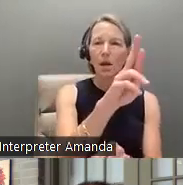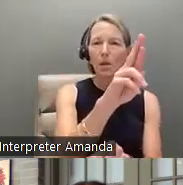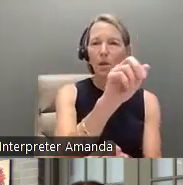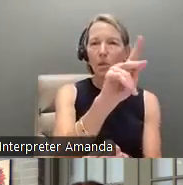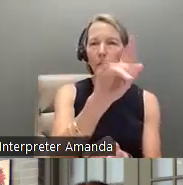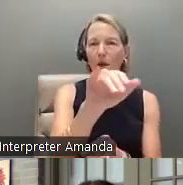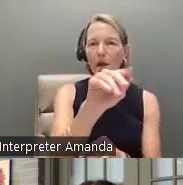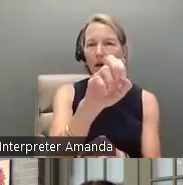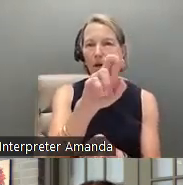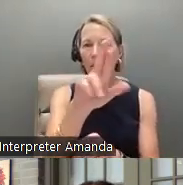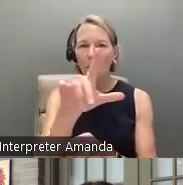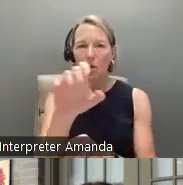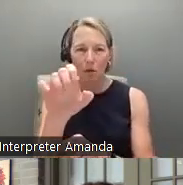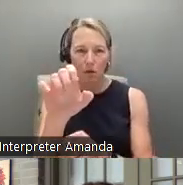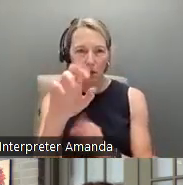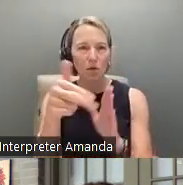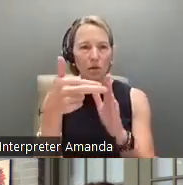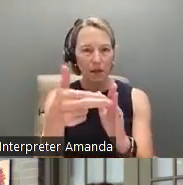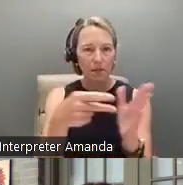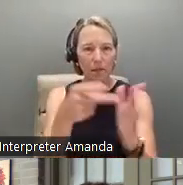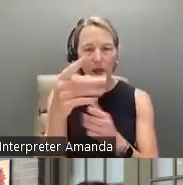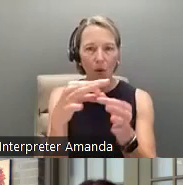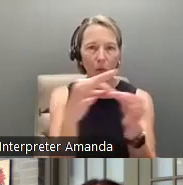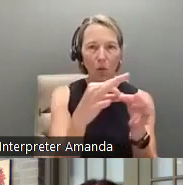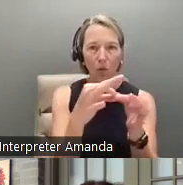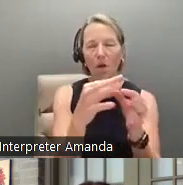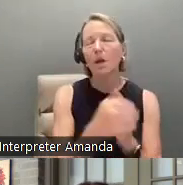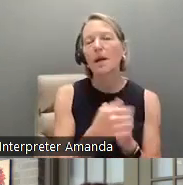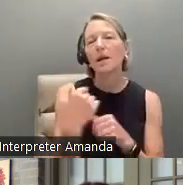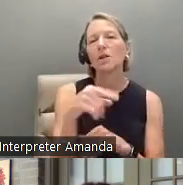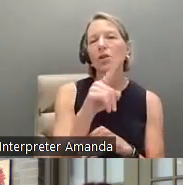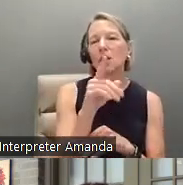Representative Payee Coordinator for Disability Rights South Carolina she has been with us for